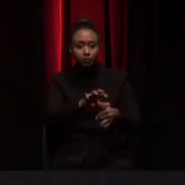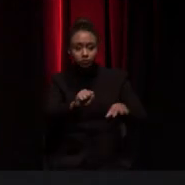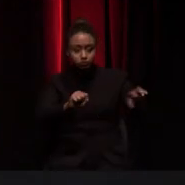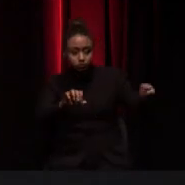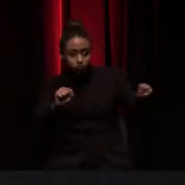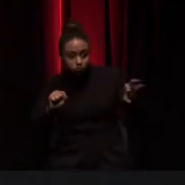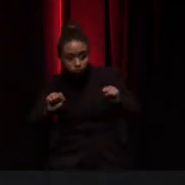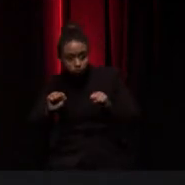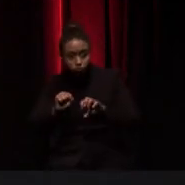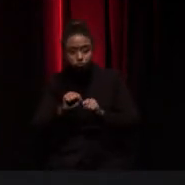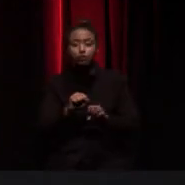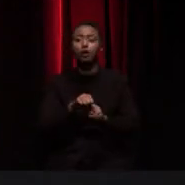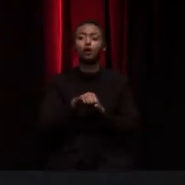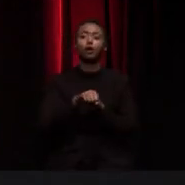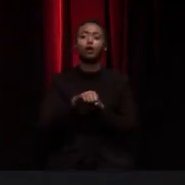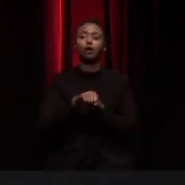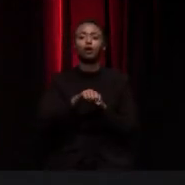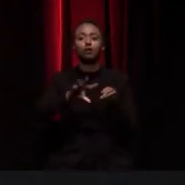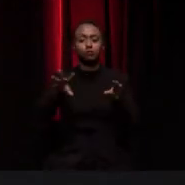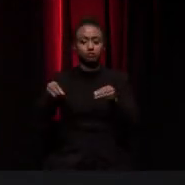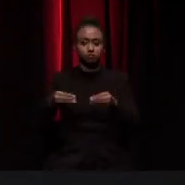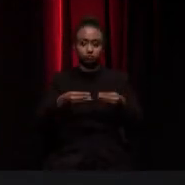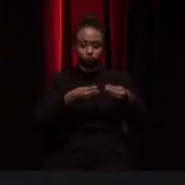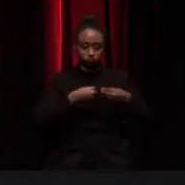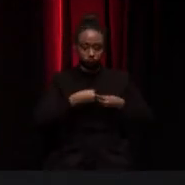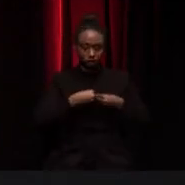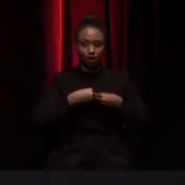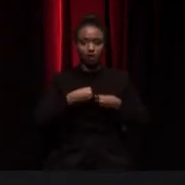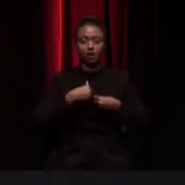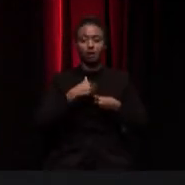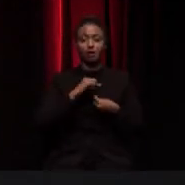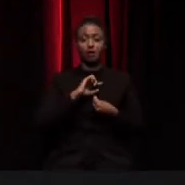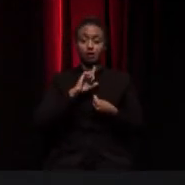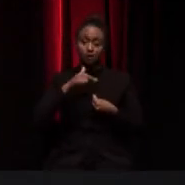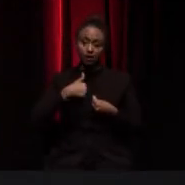that will be brought to me and I will ask our guests.